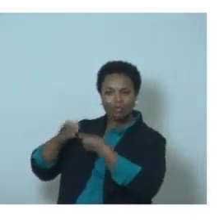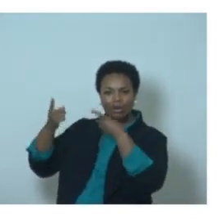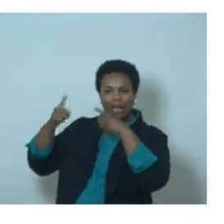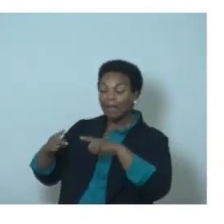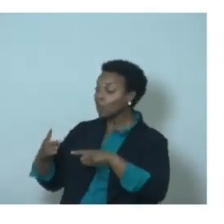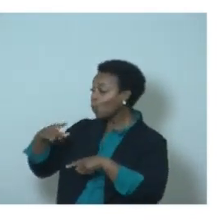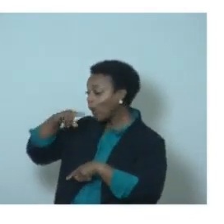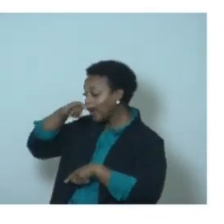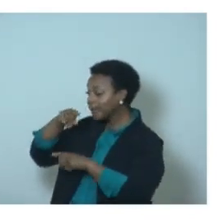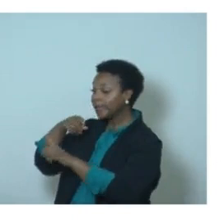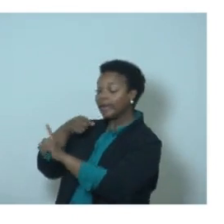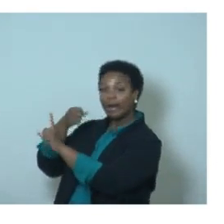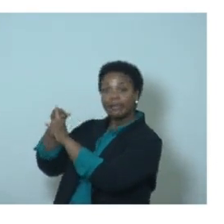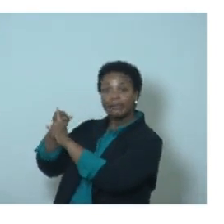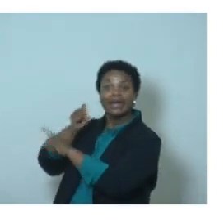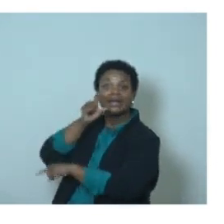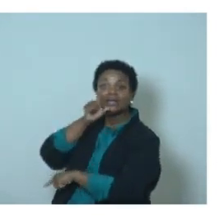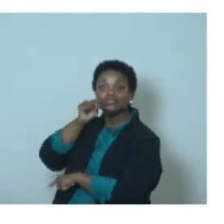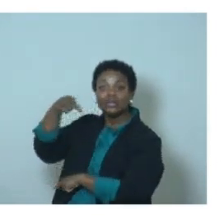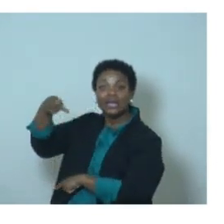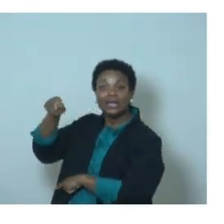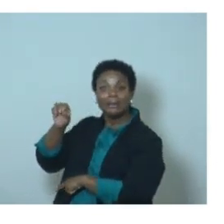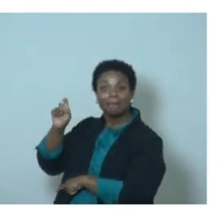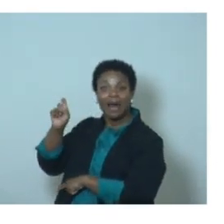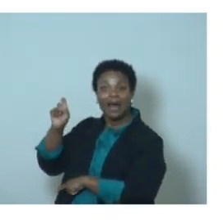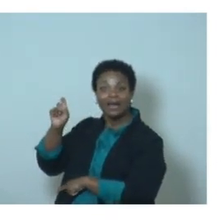REMEMBER WHEN YOU KNOW, THE NEIGHBORHOOD KID HAD CHICKENS BOX.